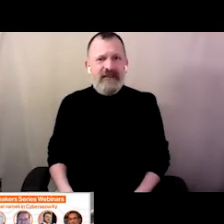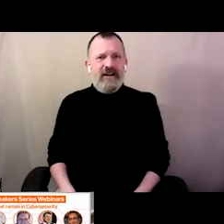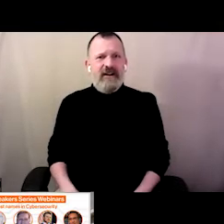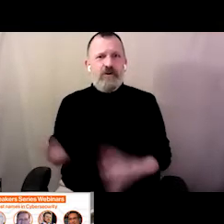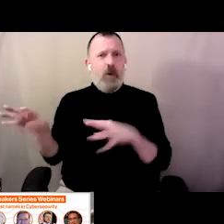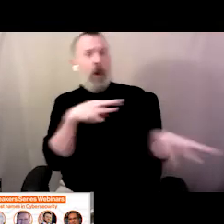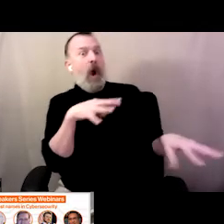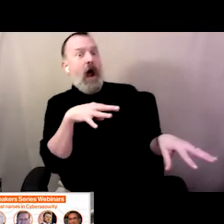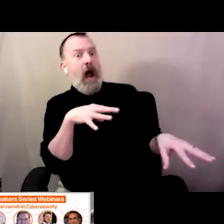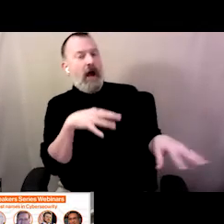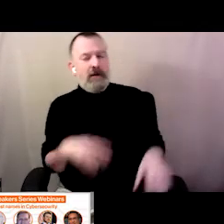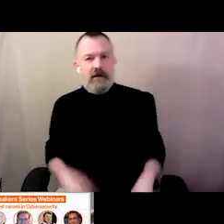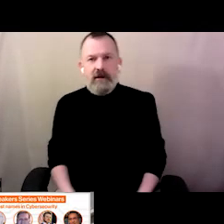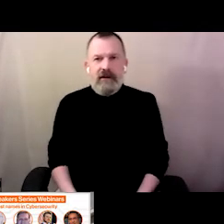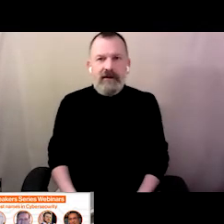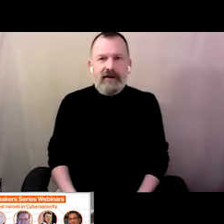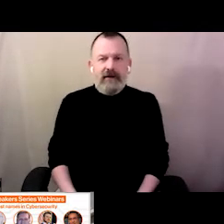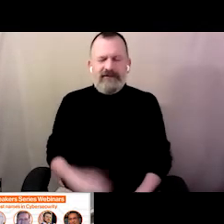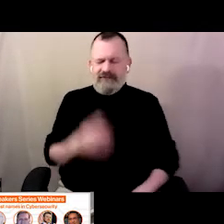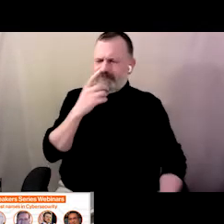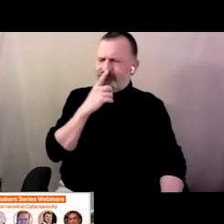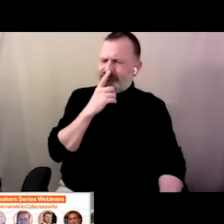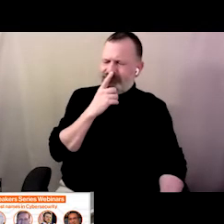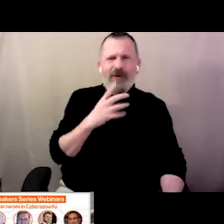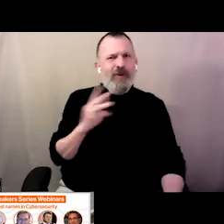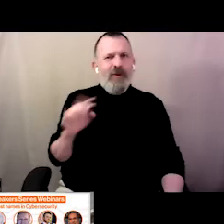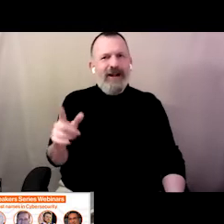CalebBarlow: So, then you'd have to scratch your head and say, well, who's doing this,